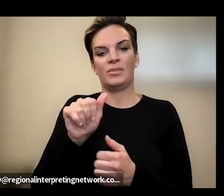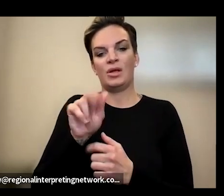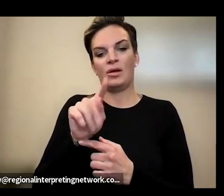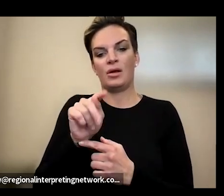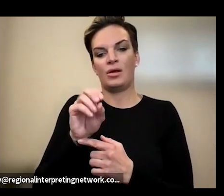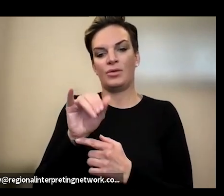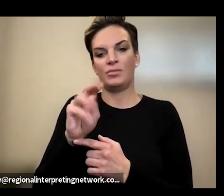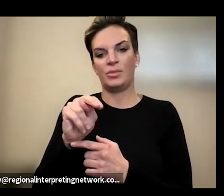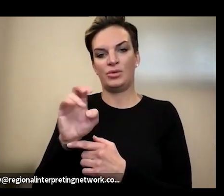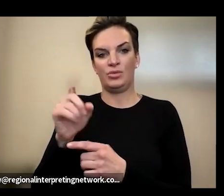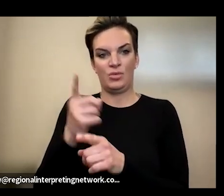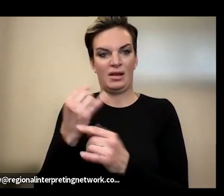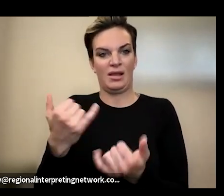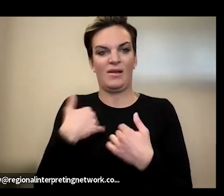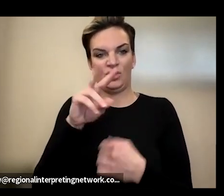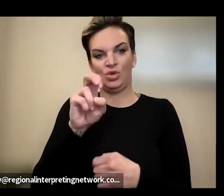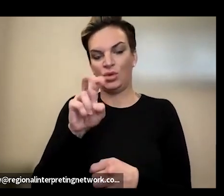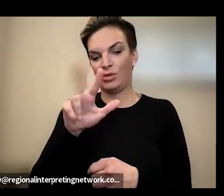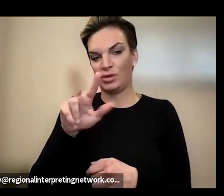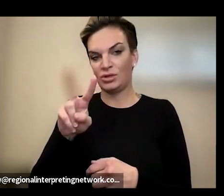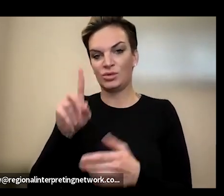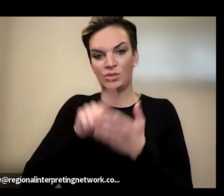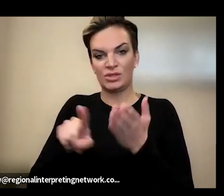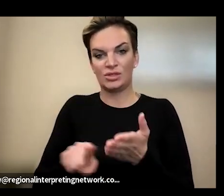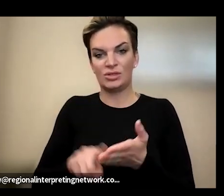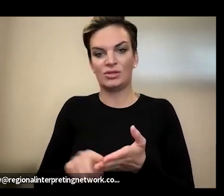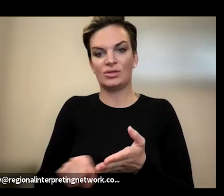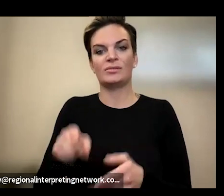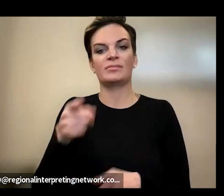right now, so the research is being done; they're not waiting till they get to a million. They're